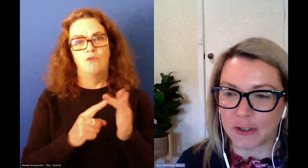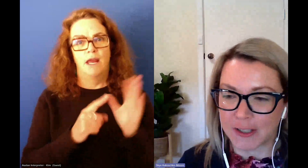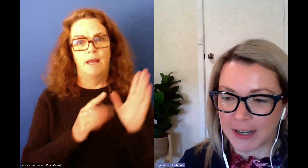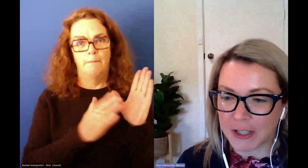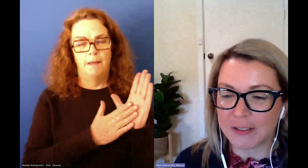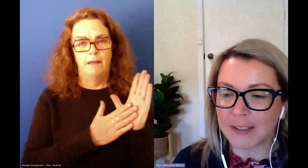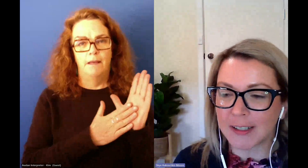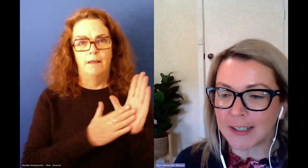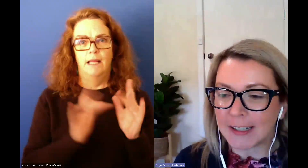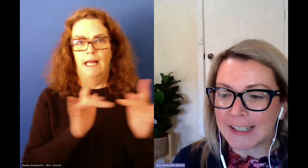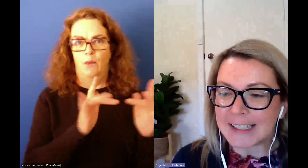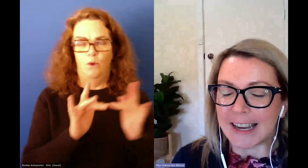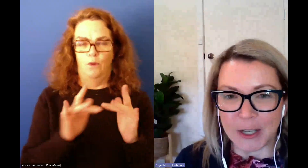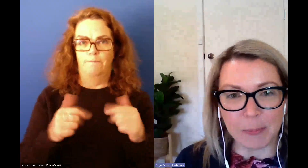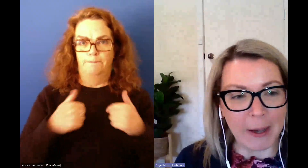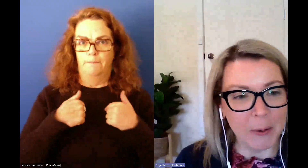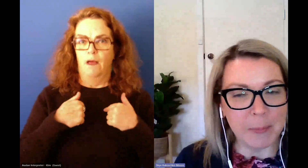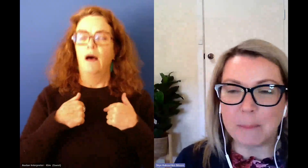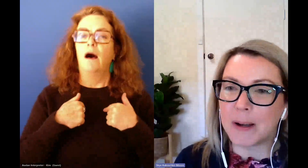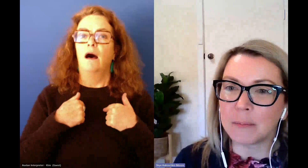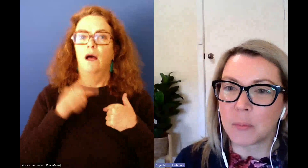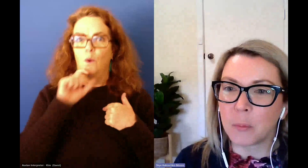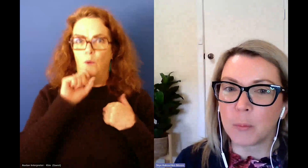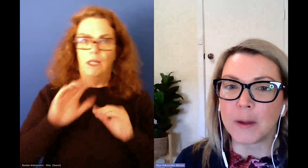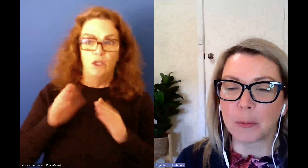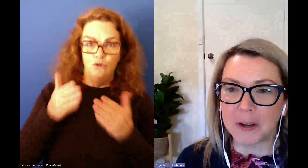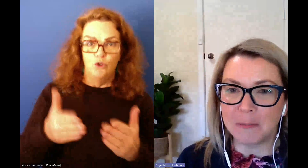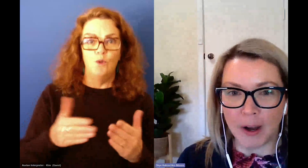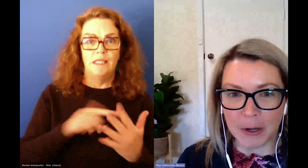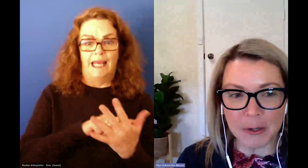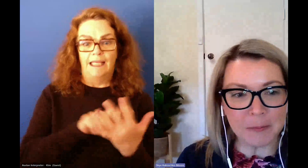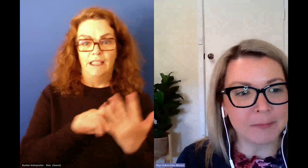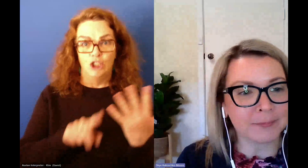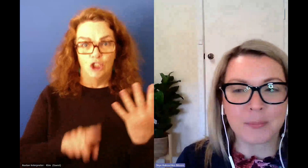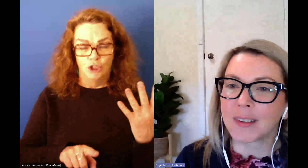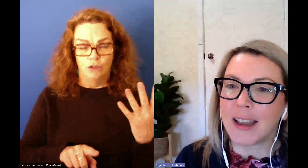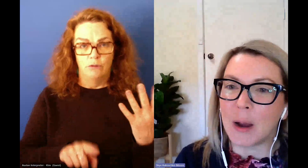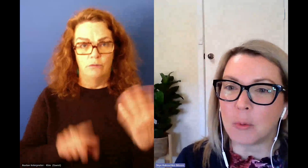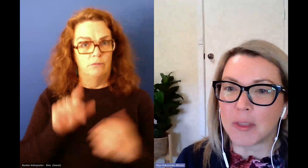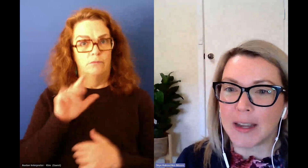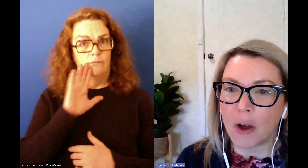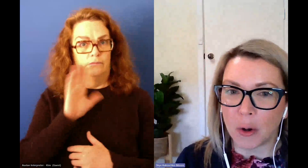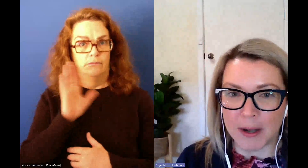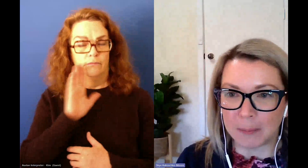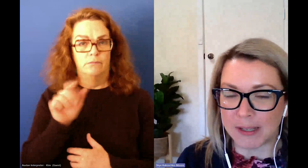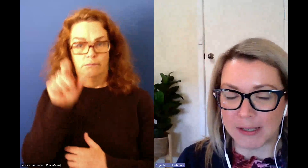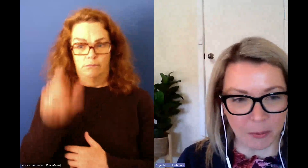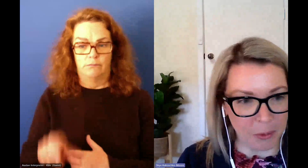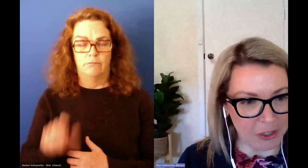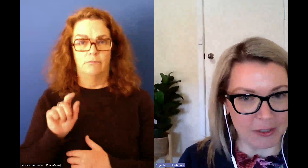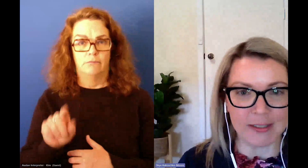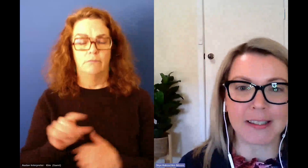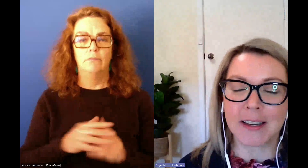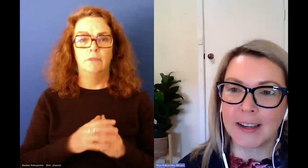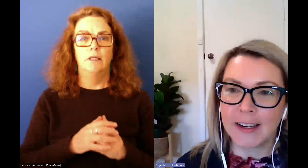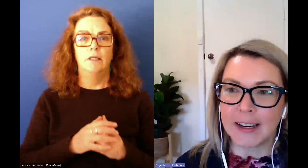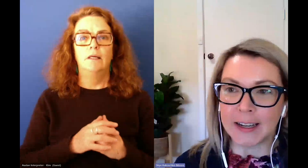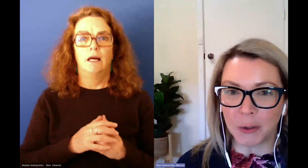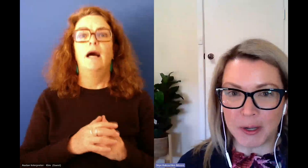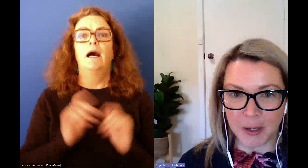introduction to each panel member with a brief bio and we'll then open up to some questions including